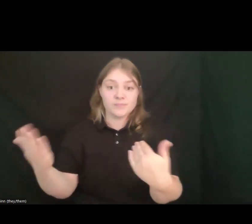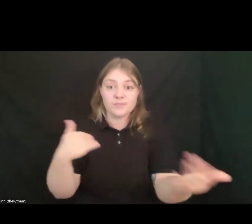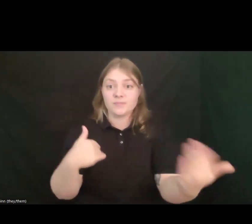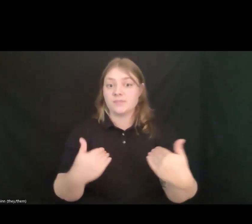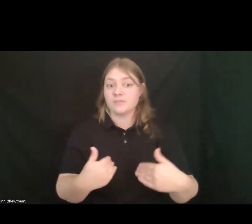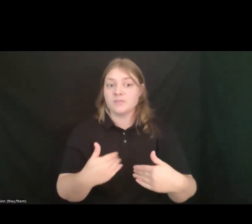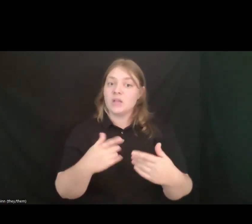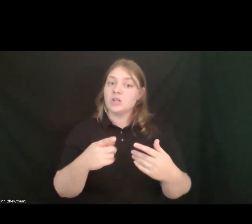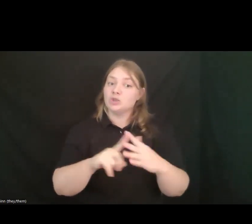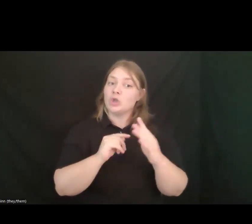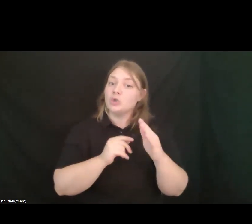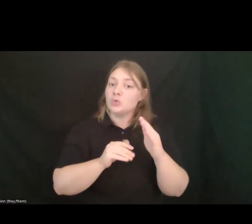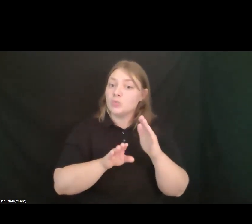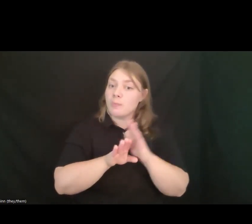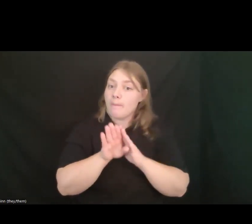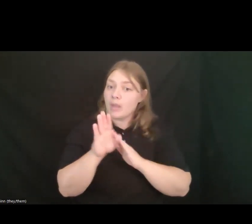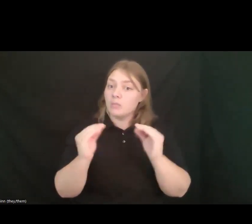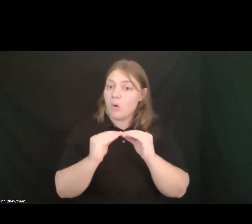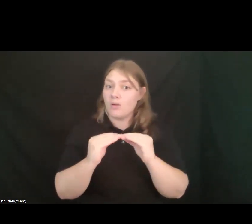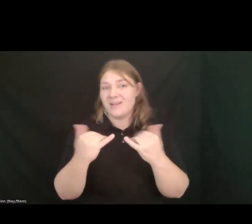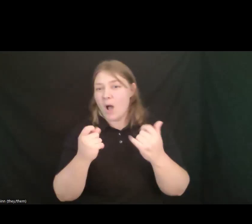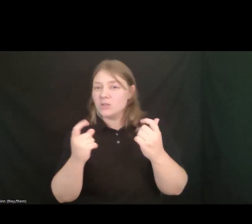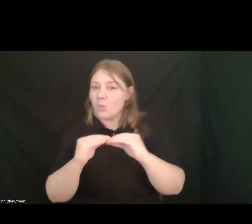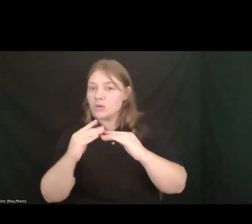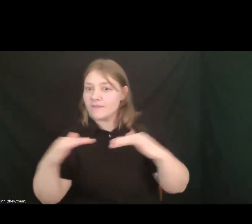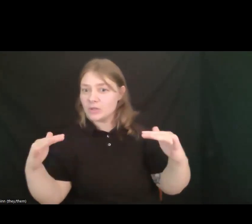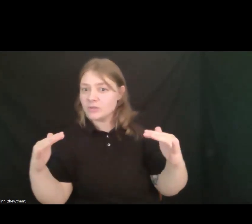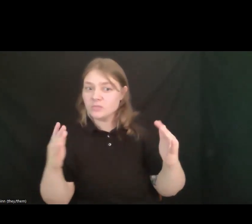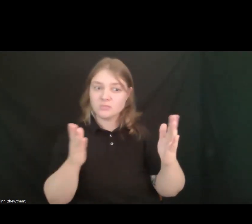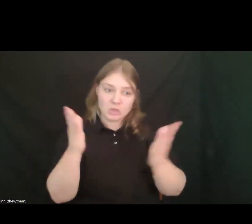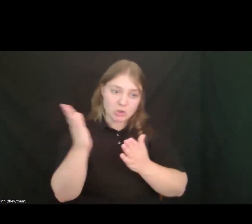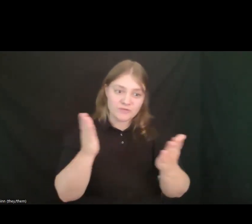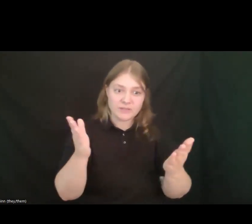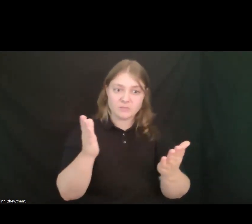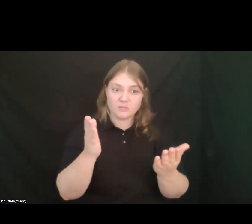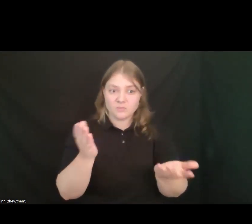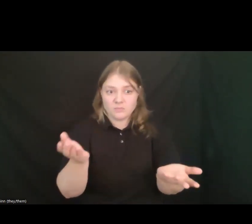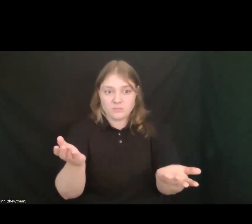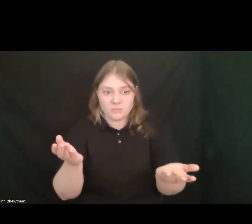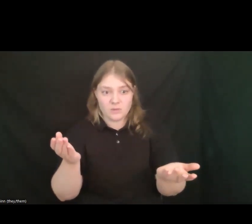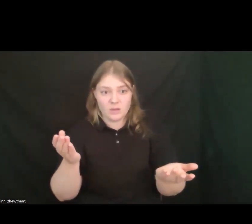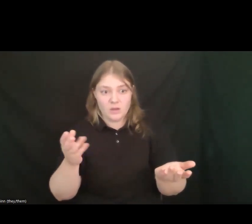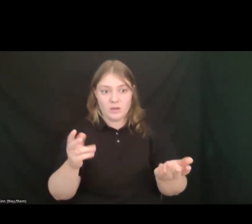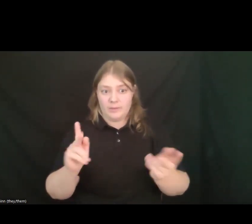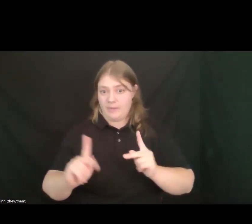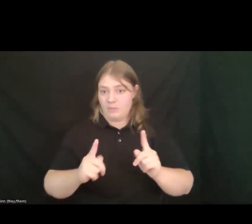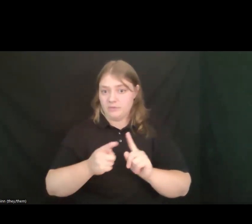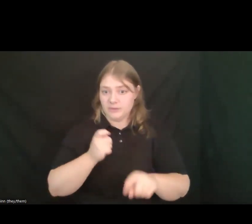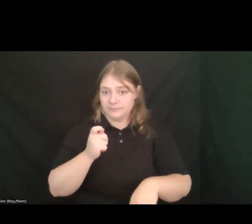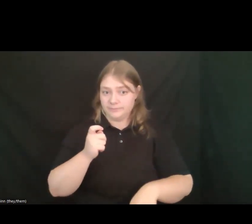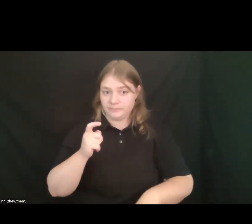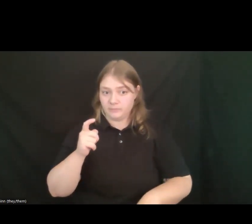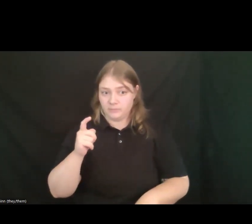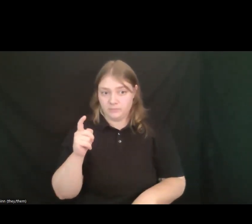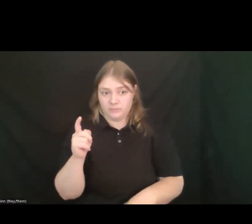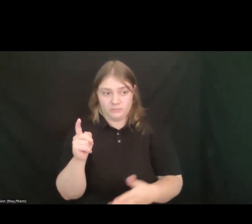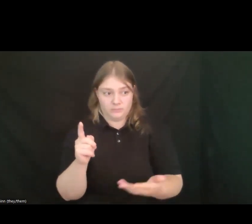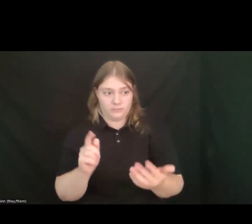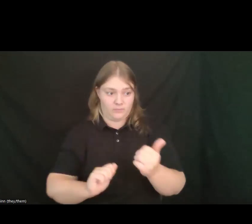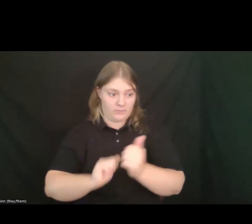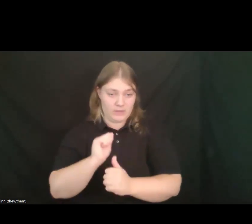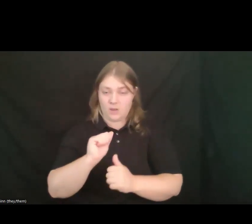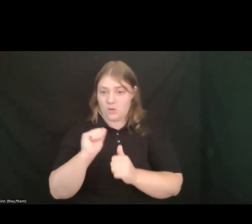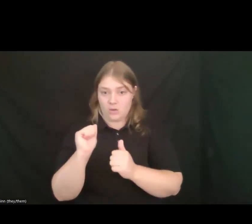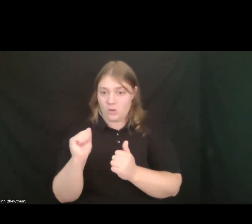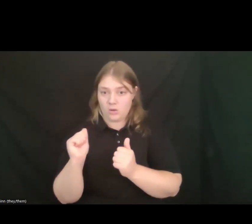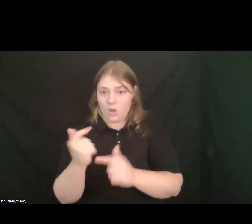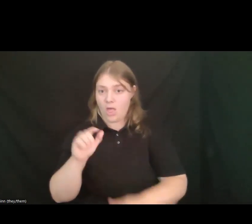it's pretty diverse now and I Service uh people from every ethnicity I have some in there that I